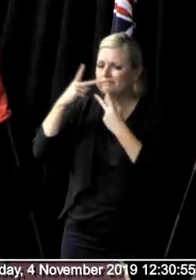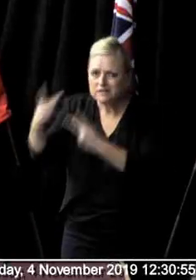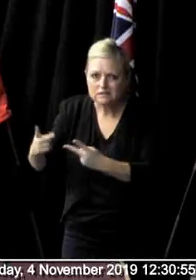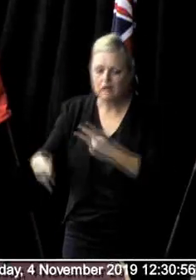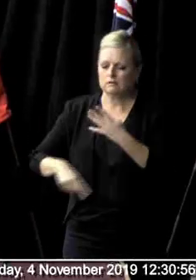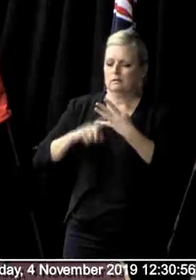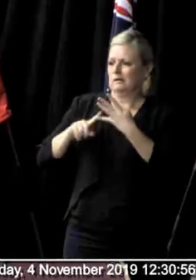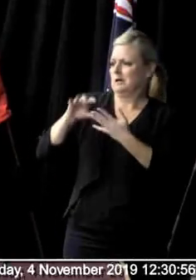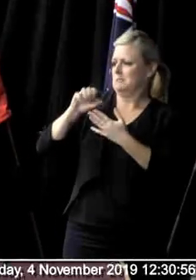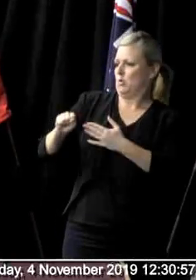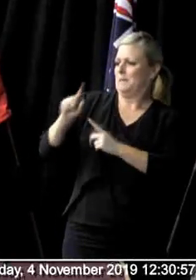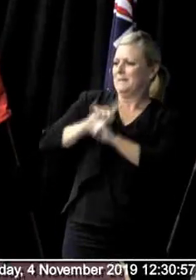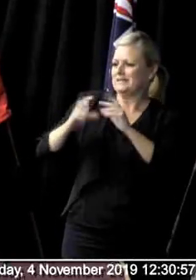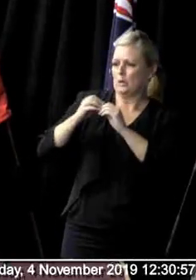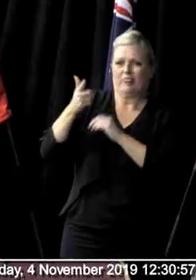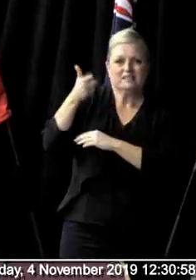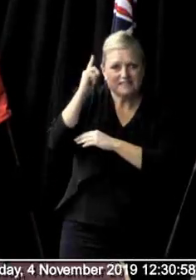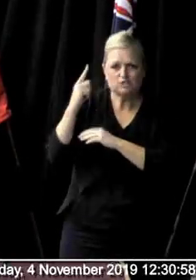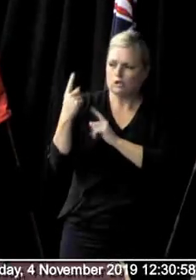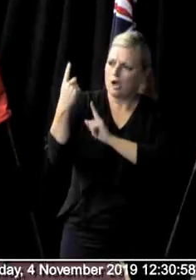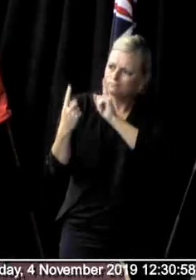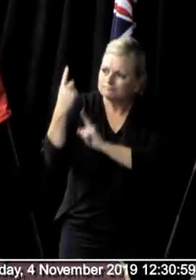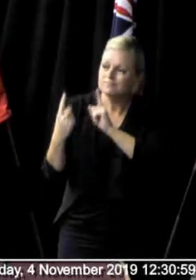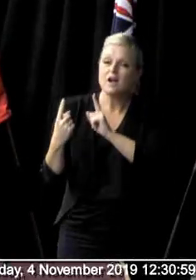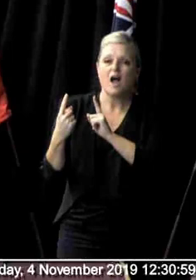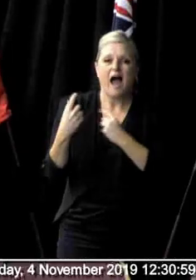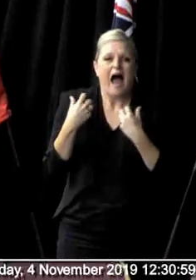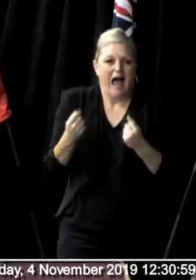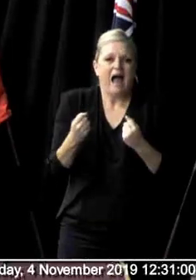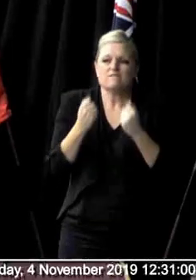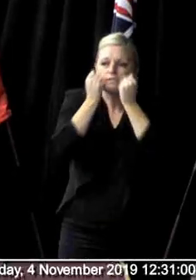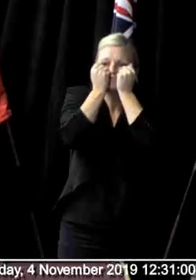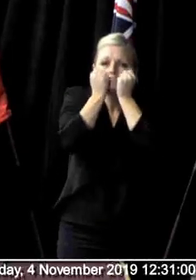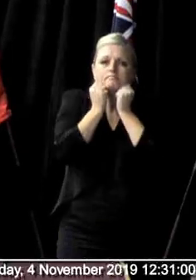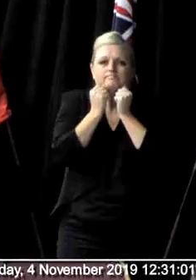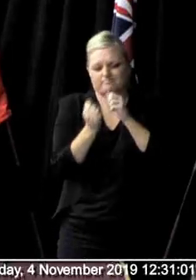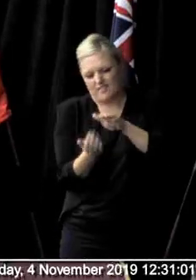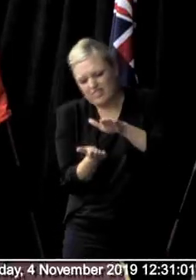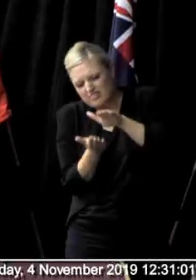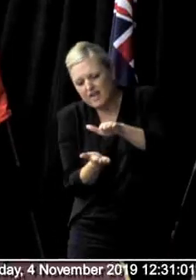I’ve got a folder this thick of the – the attempts I made to try